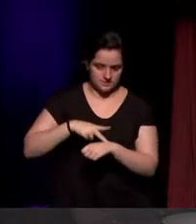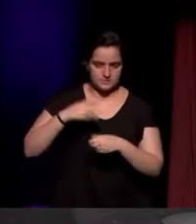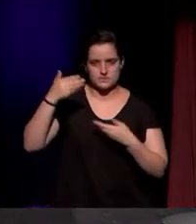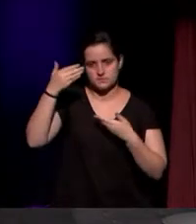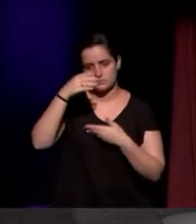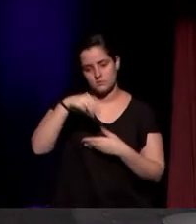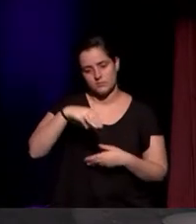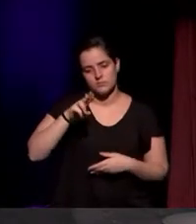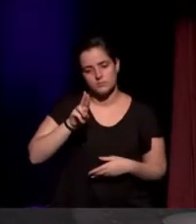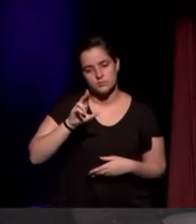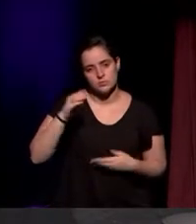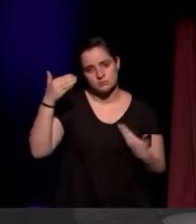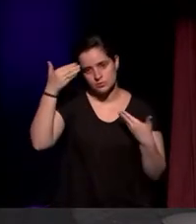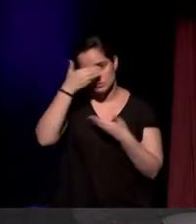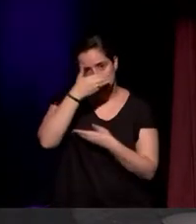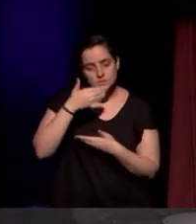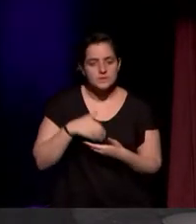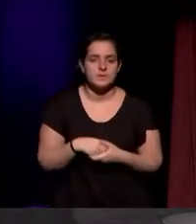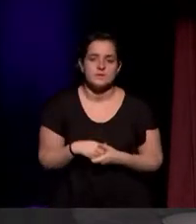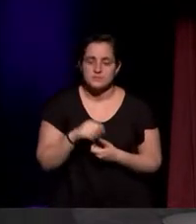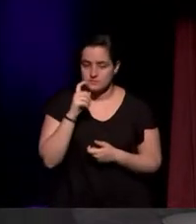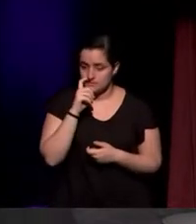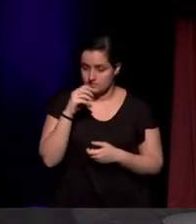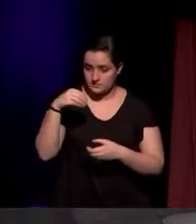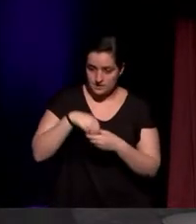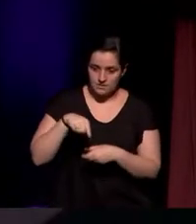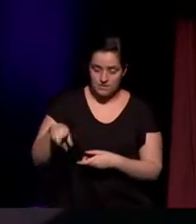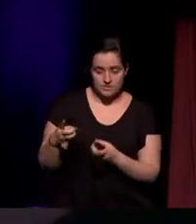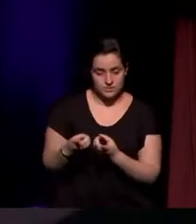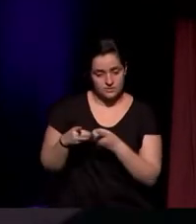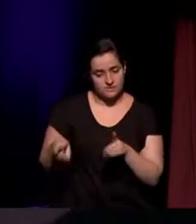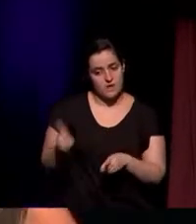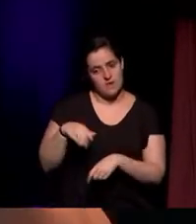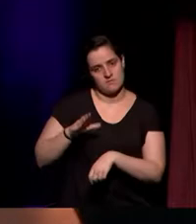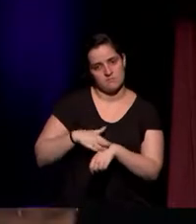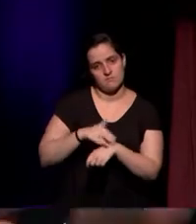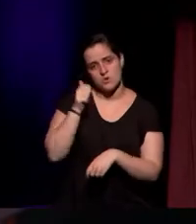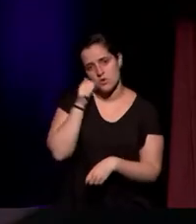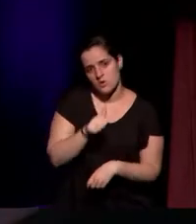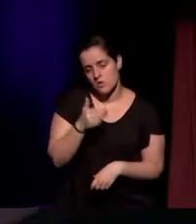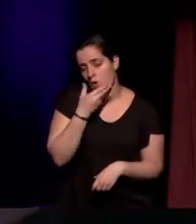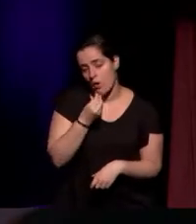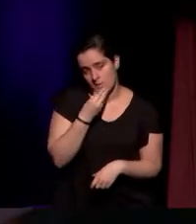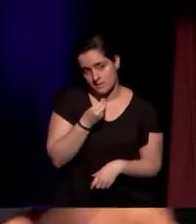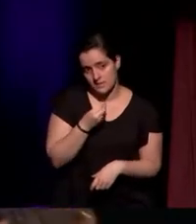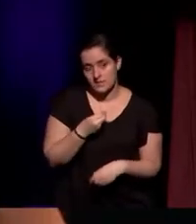and, within Islam, divorce is given by man, the woman may want,